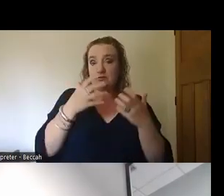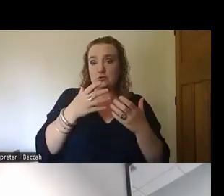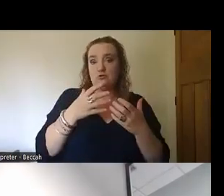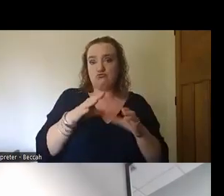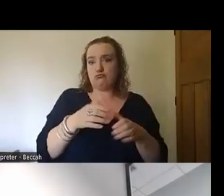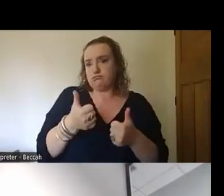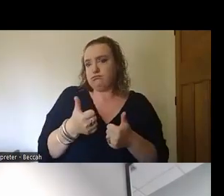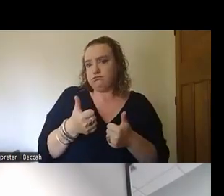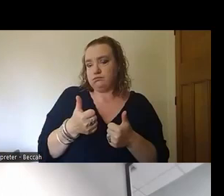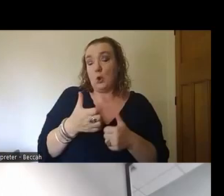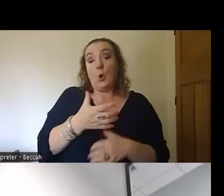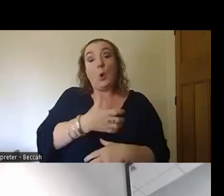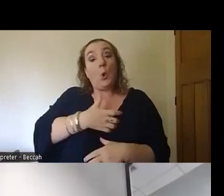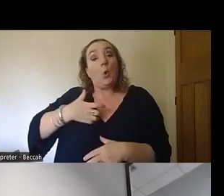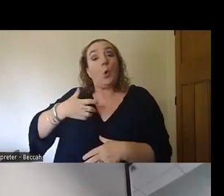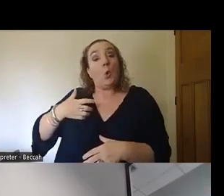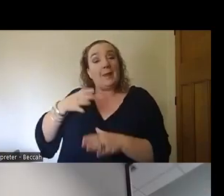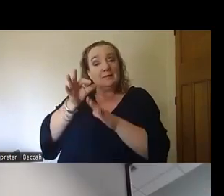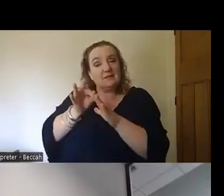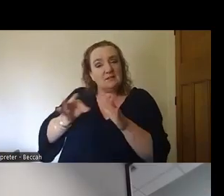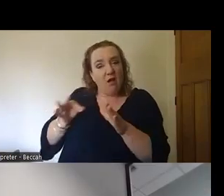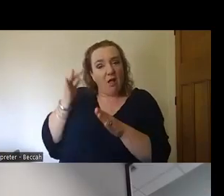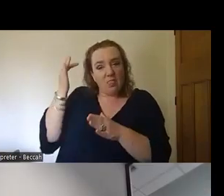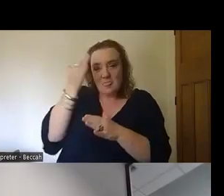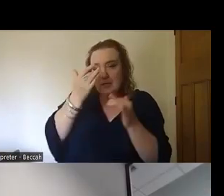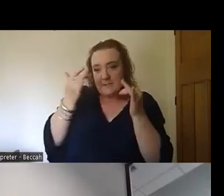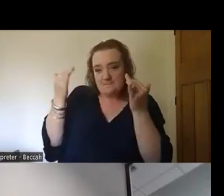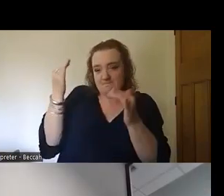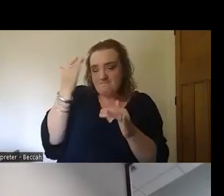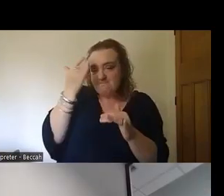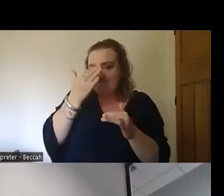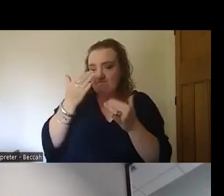at that early design thinking, to really position the shifts